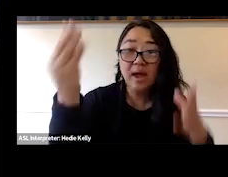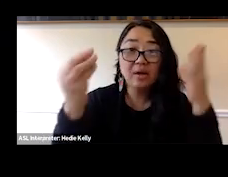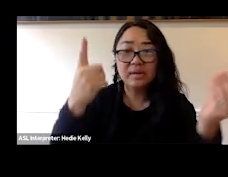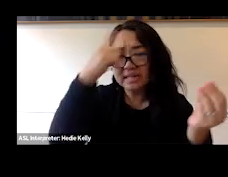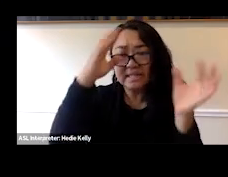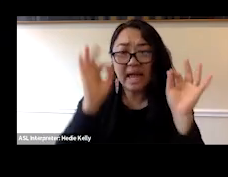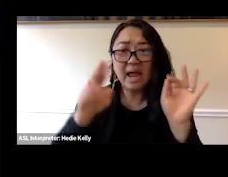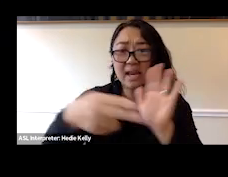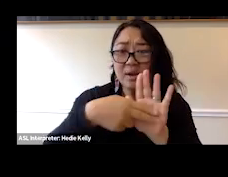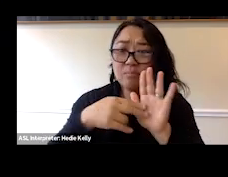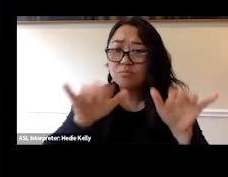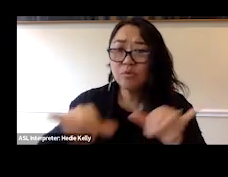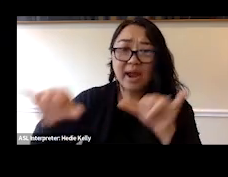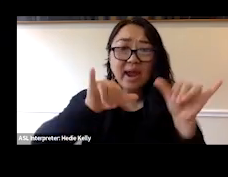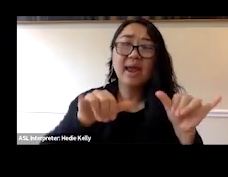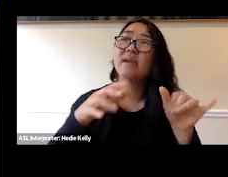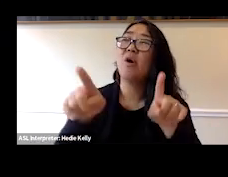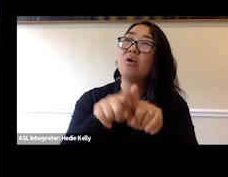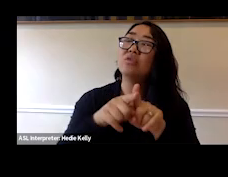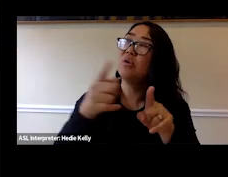in your brand, it's really important to think about how these colors are going